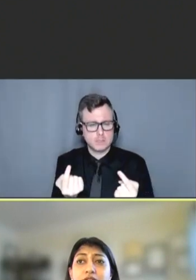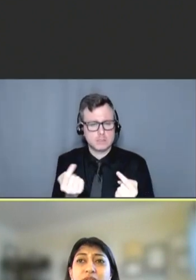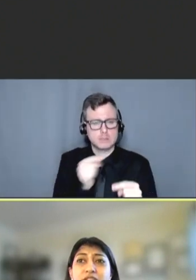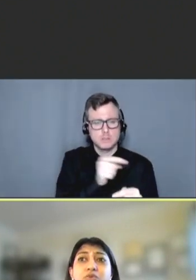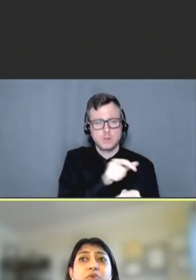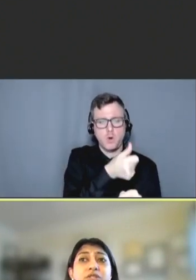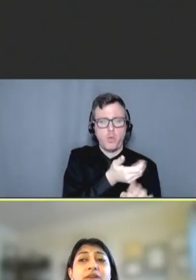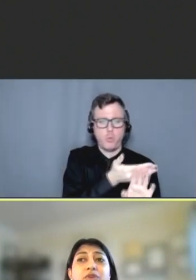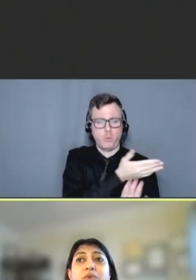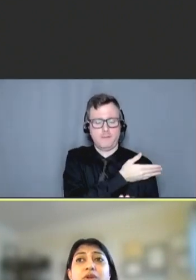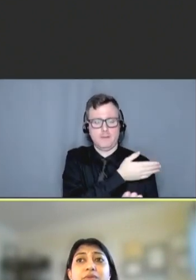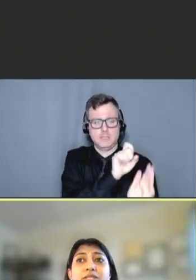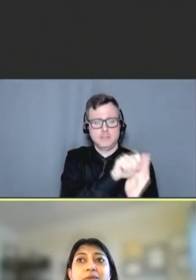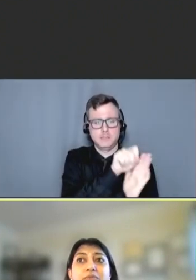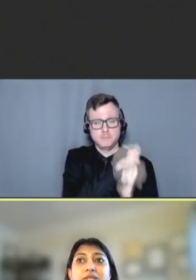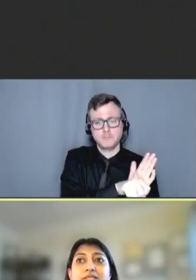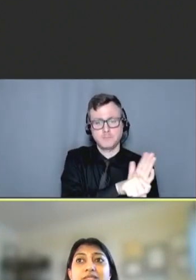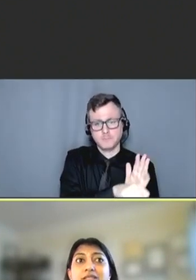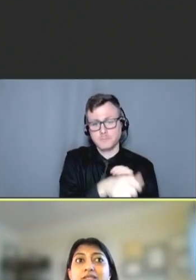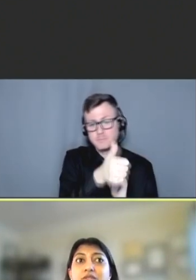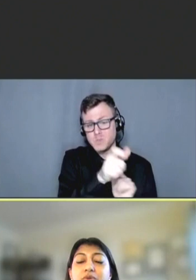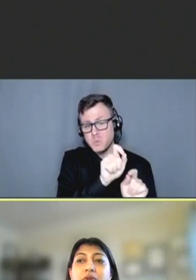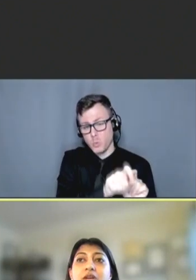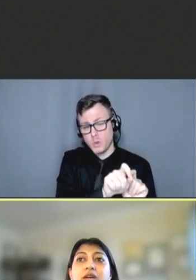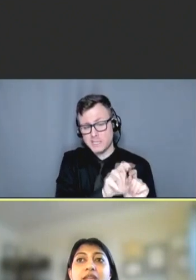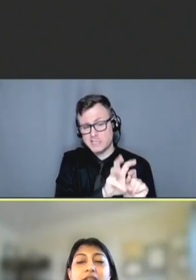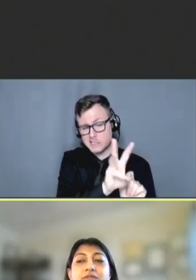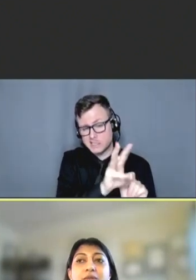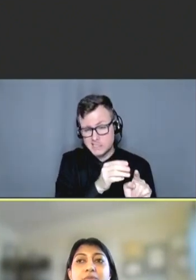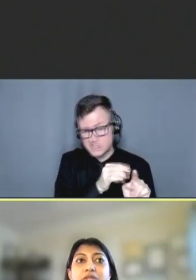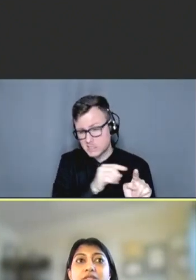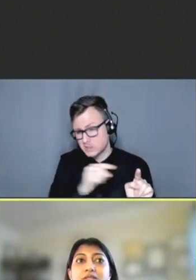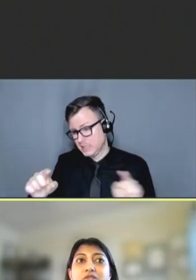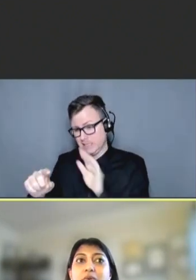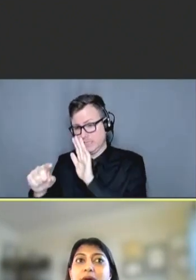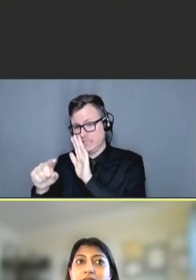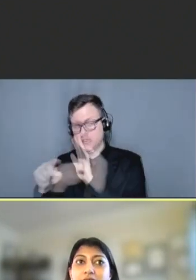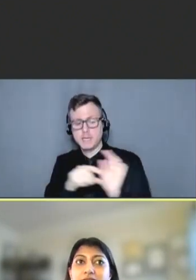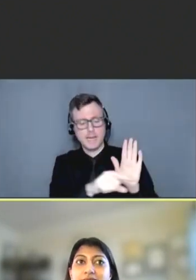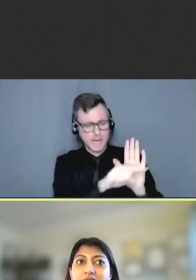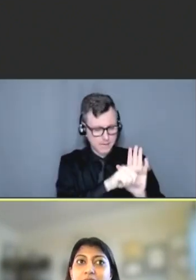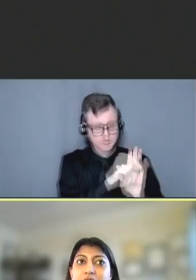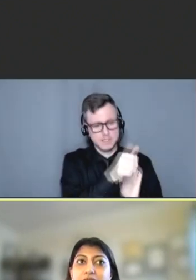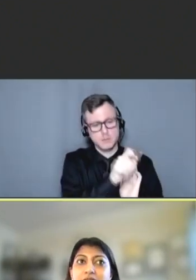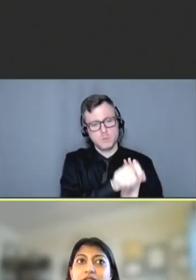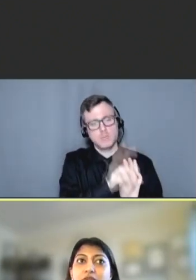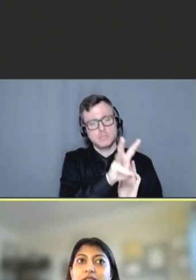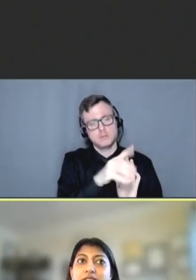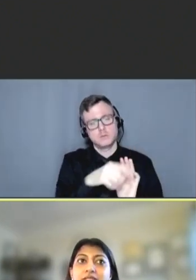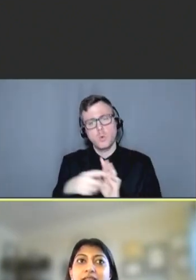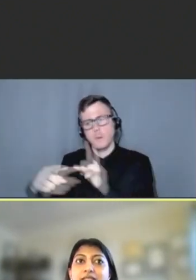The range was everywhere from 10.6 to a negative 10.6, to positive 17 percent across the states